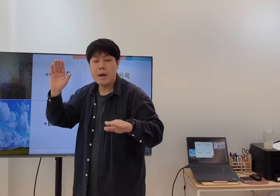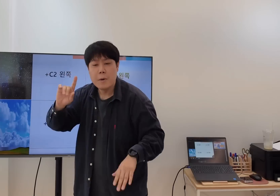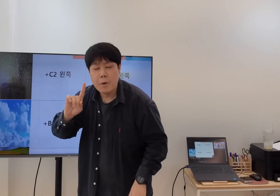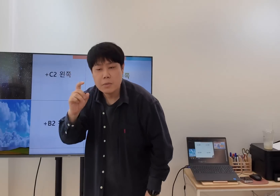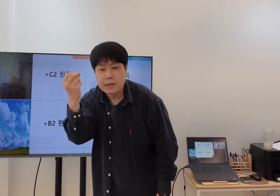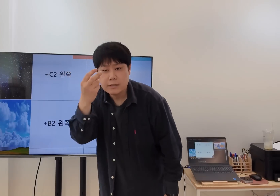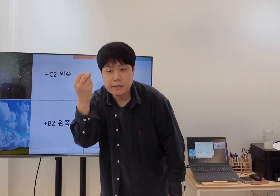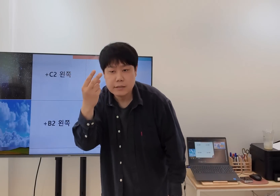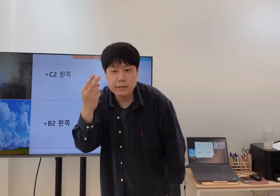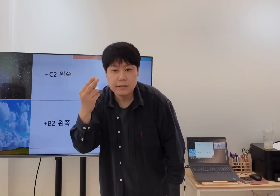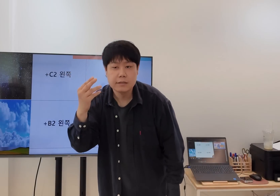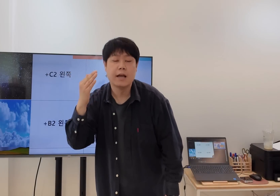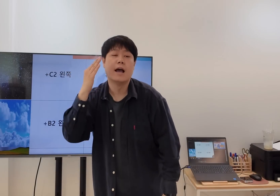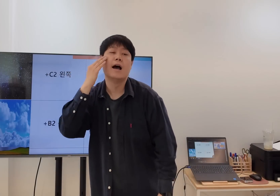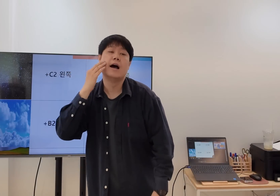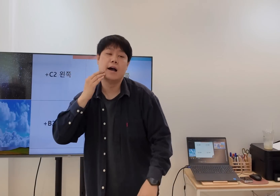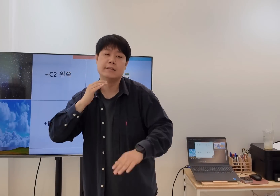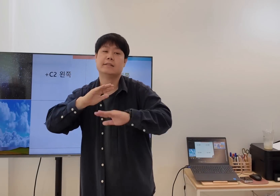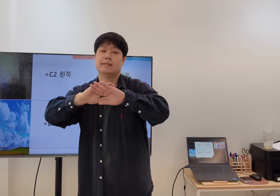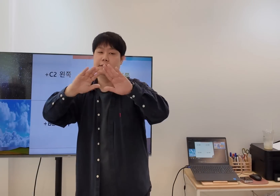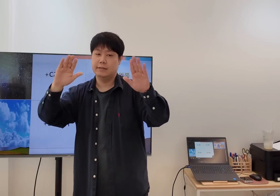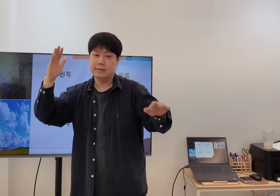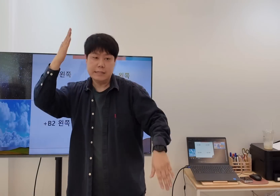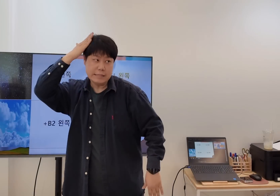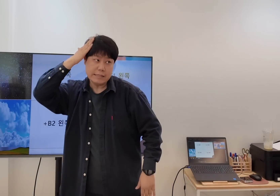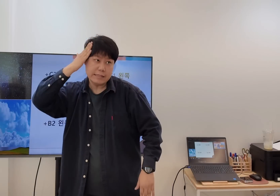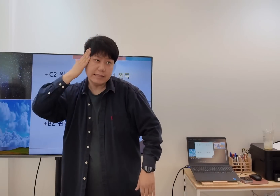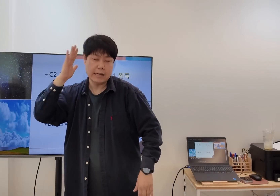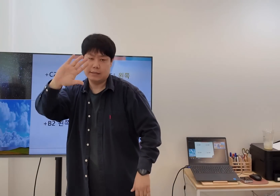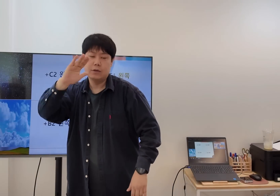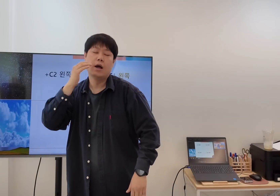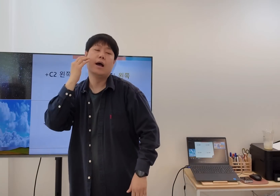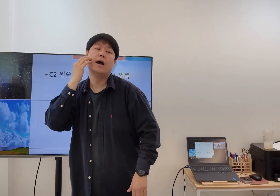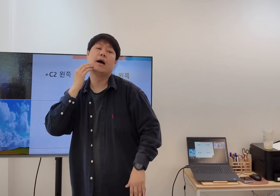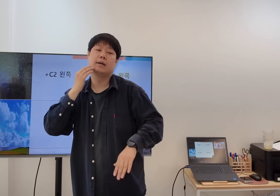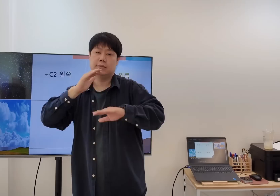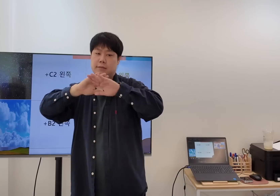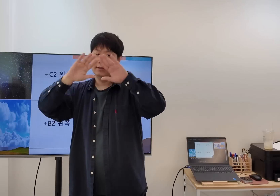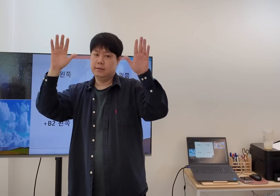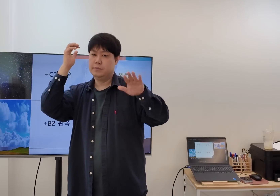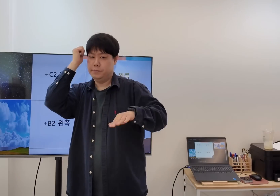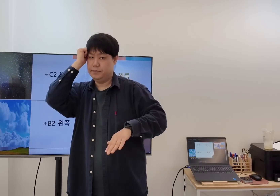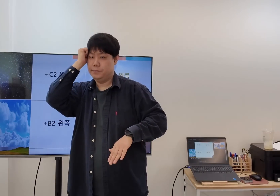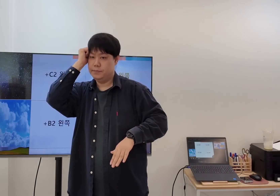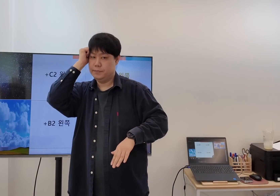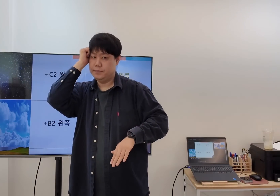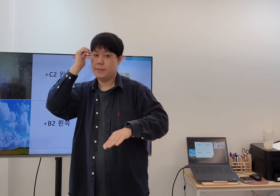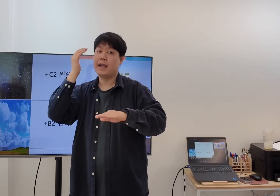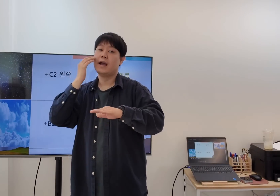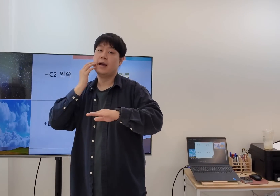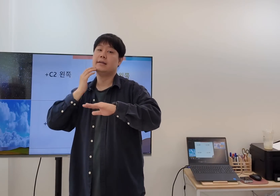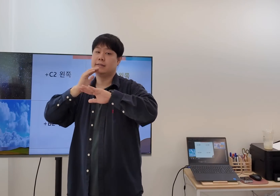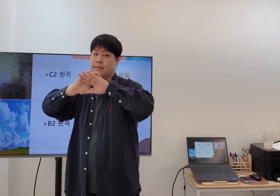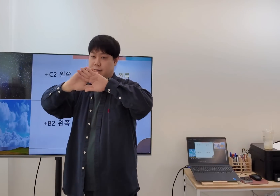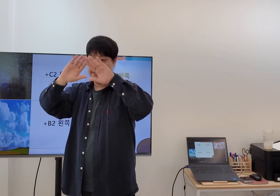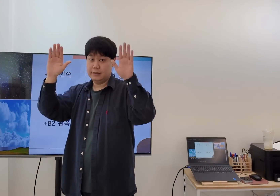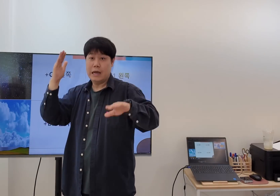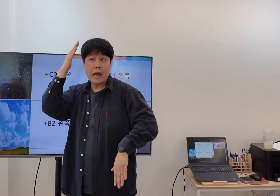again! Try again. Blue sky, not black sky. Remember, it's a blue sky. blue sky.